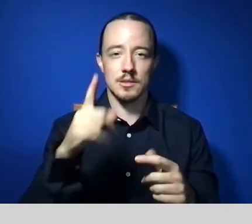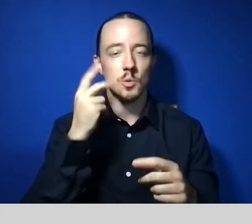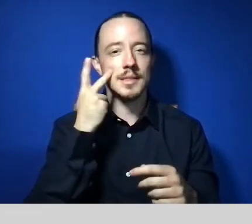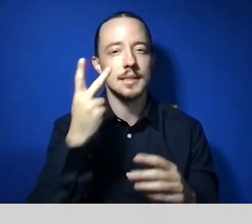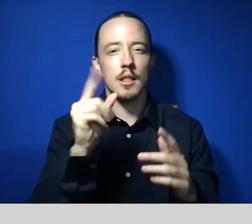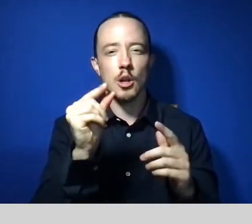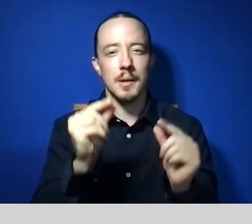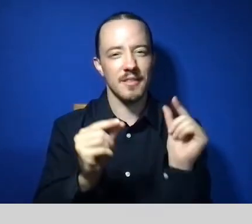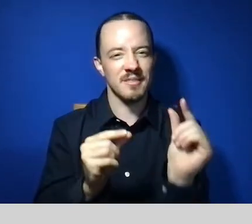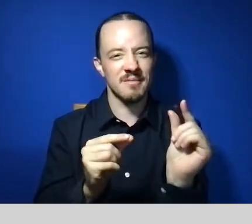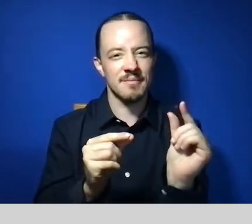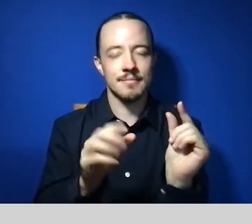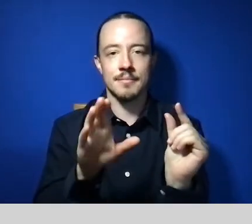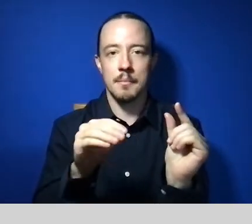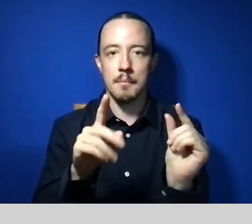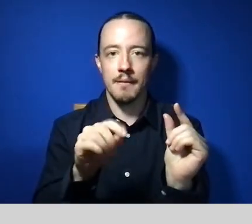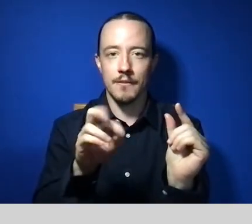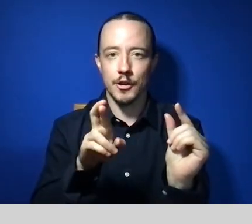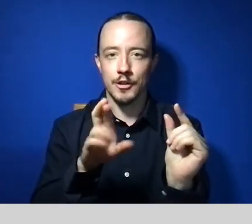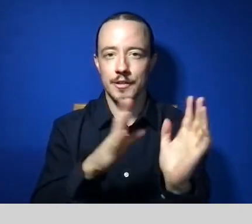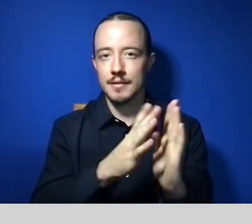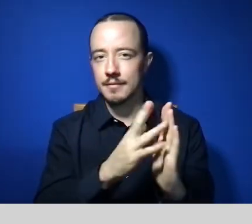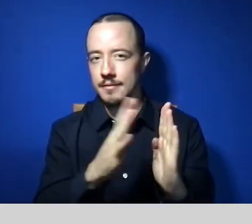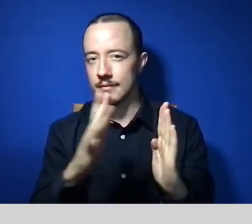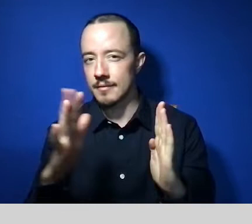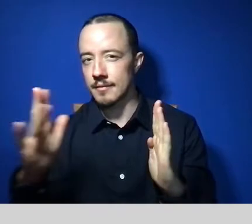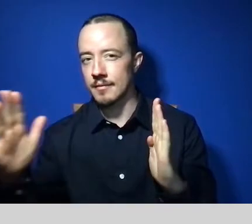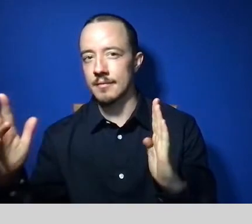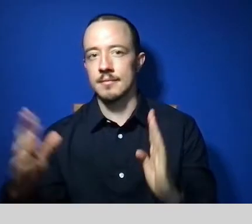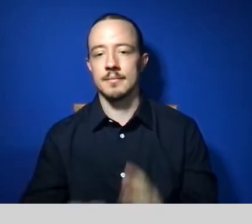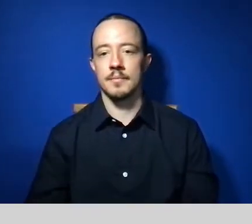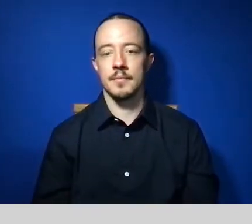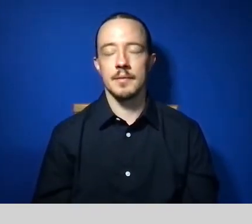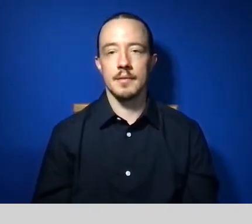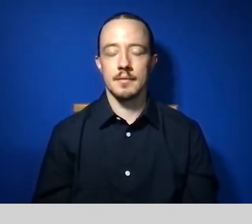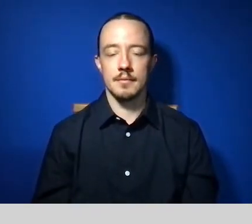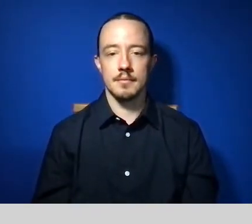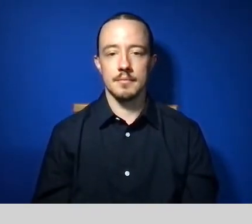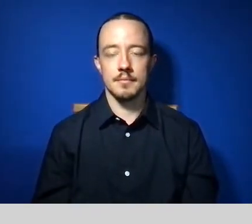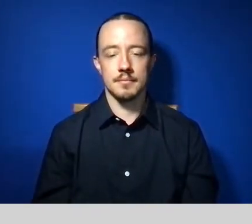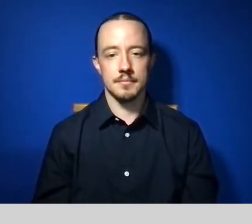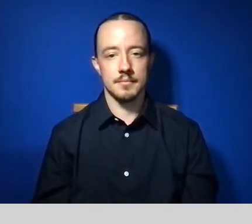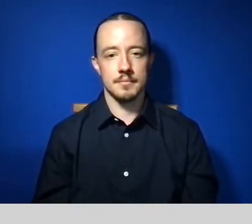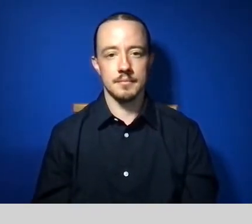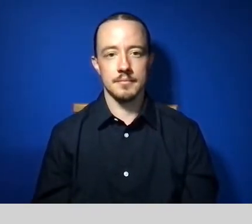And this adds a little buffer, and this is where it goes, this is the animation.